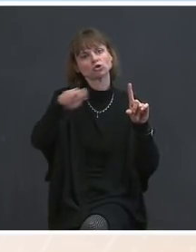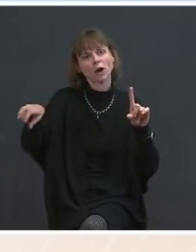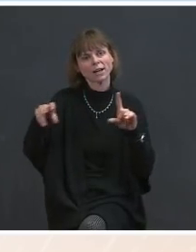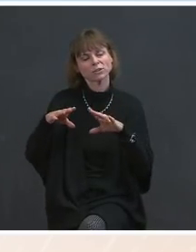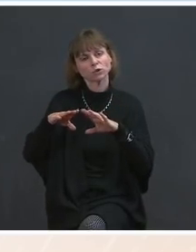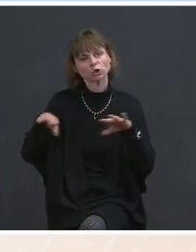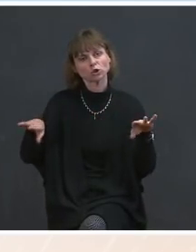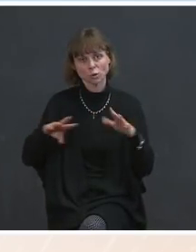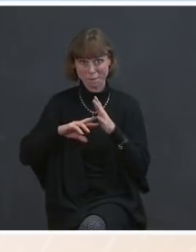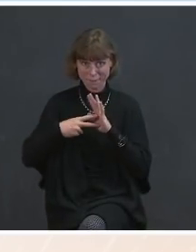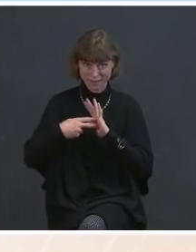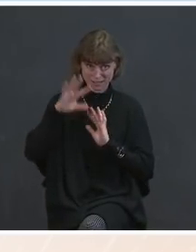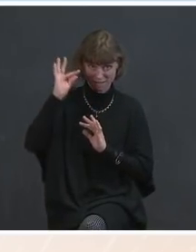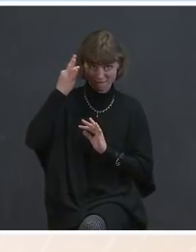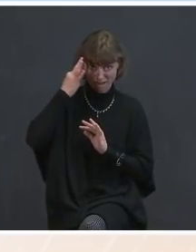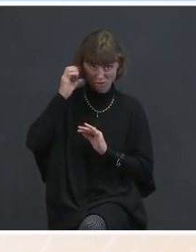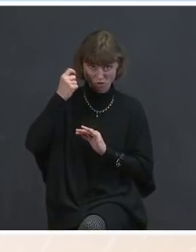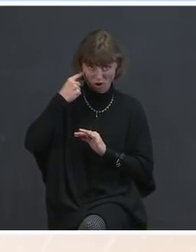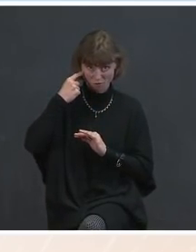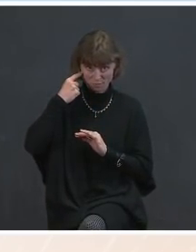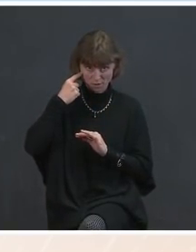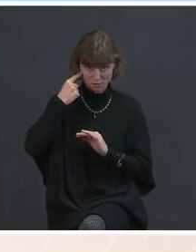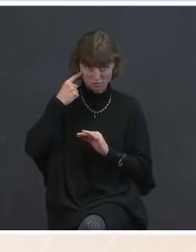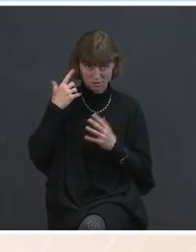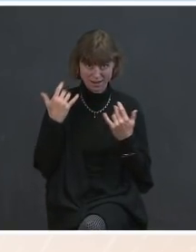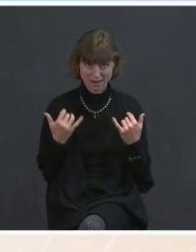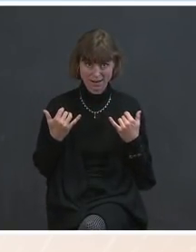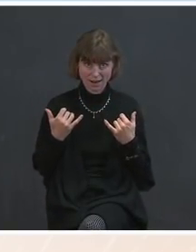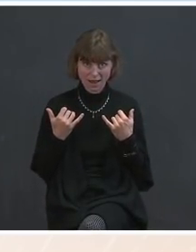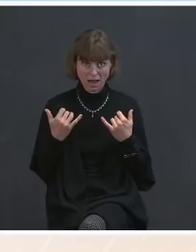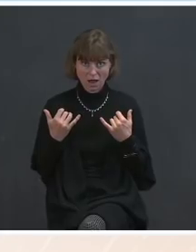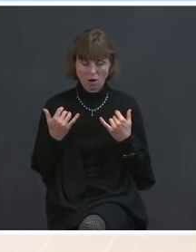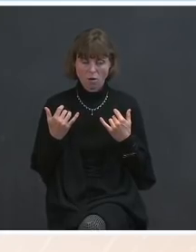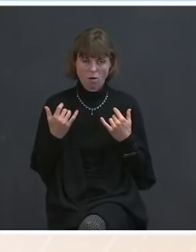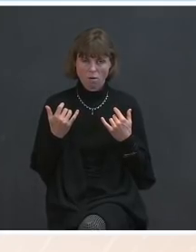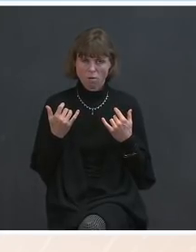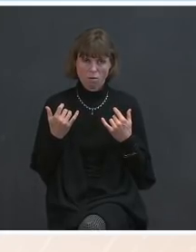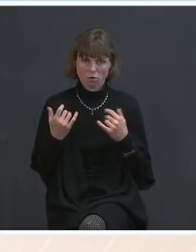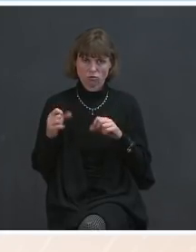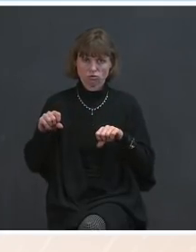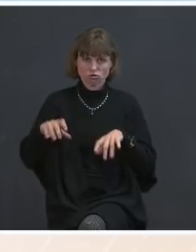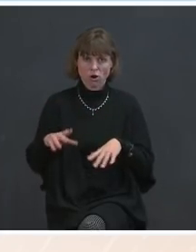is moving beyond the message from the last couple weeks, which was: "Now is not the time to come"?